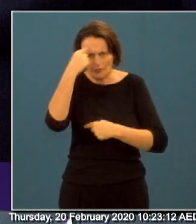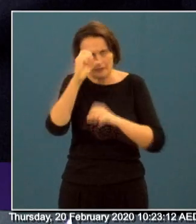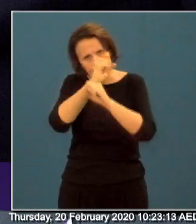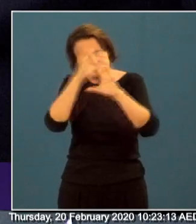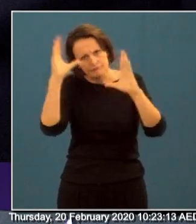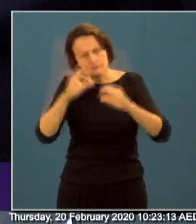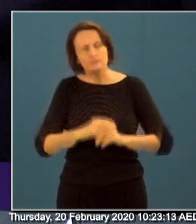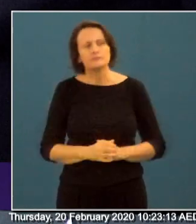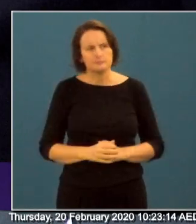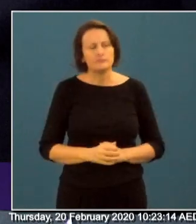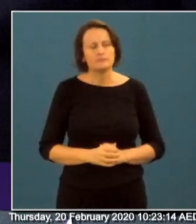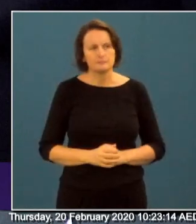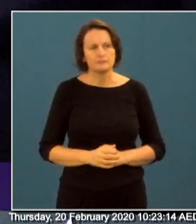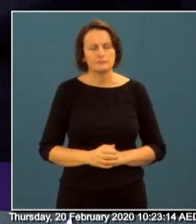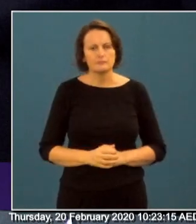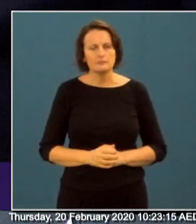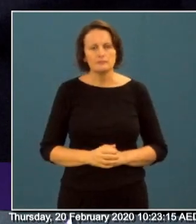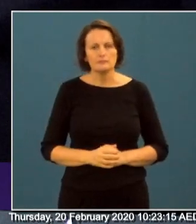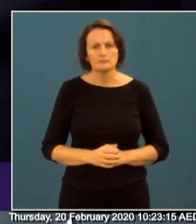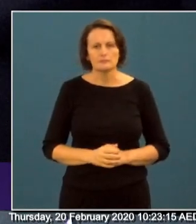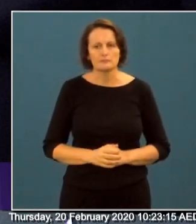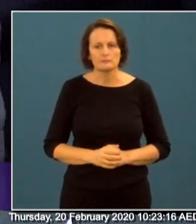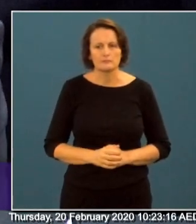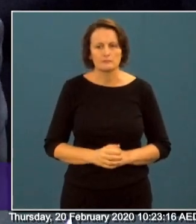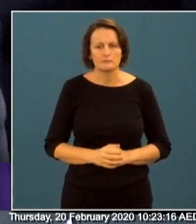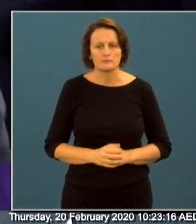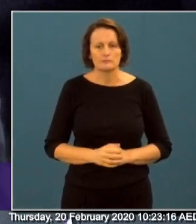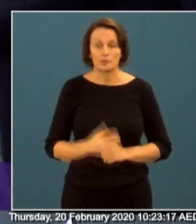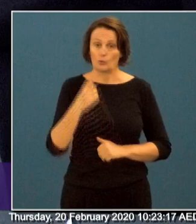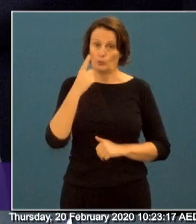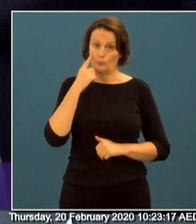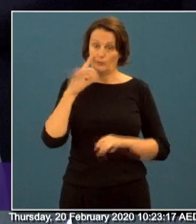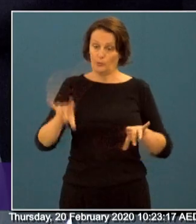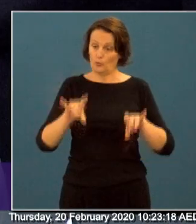The changing demographic profile of Australia is a big challenge,